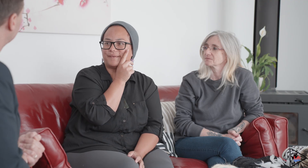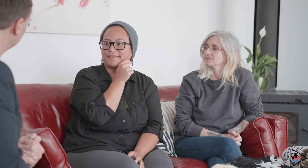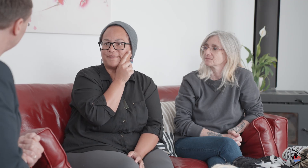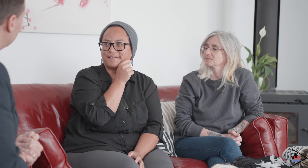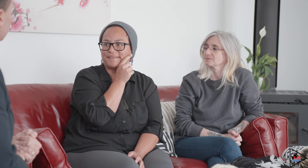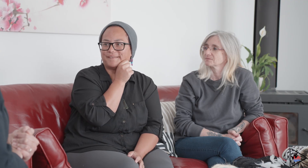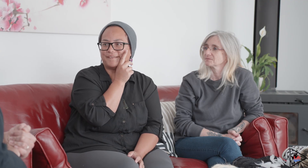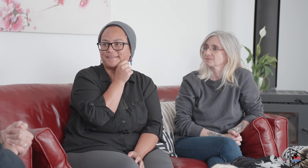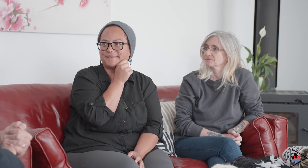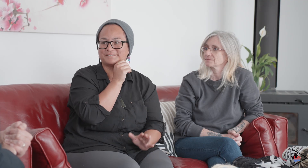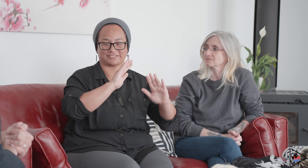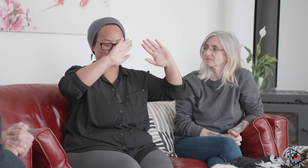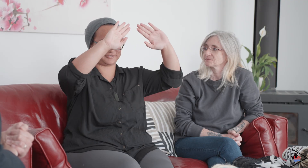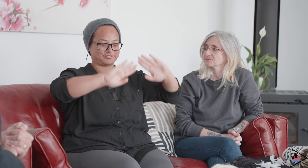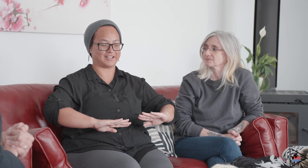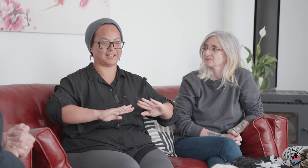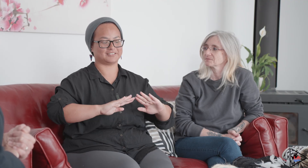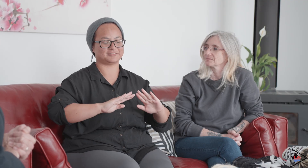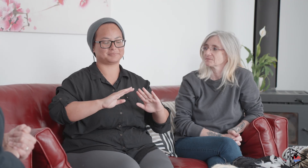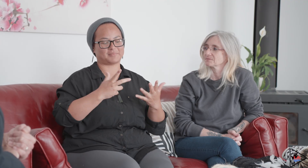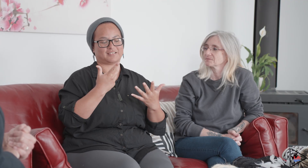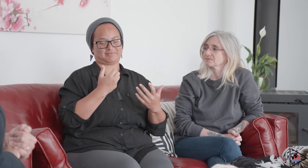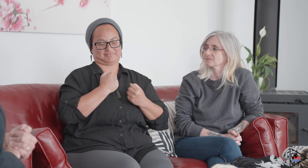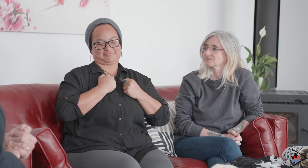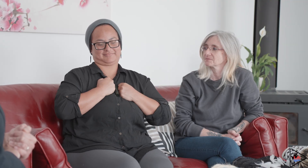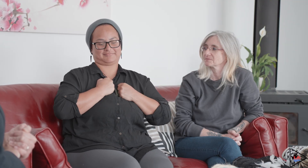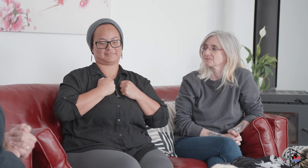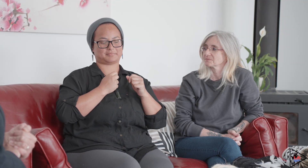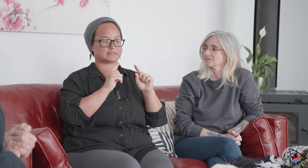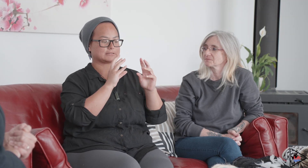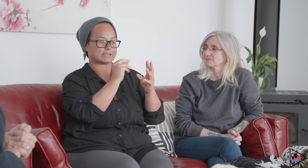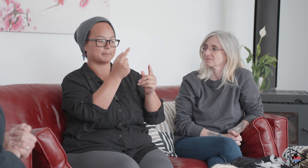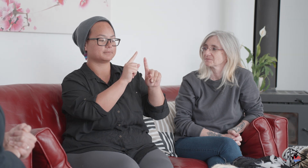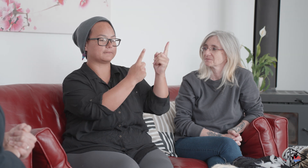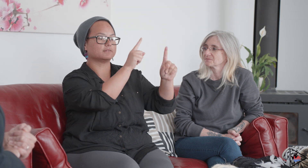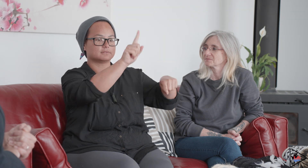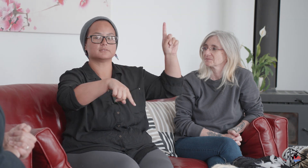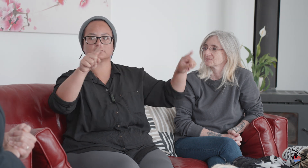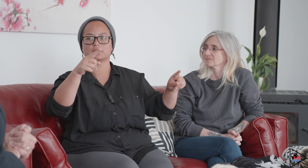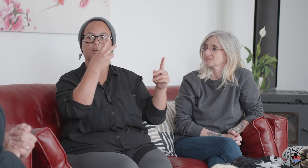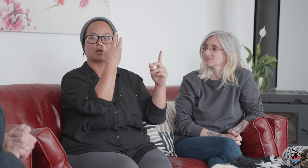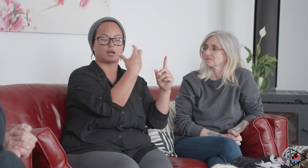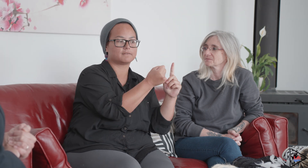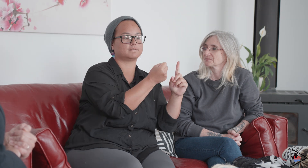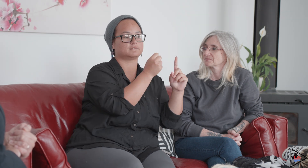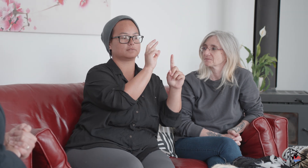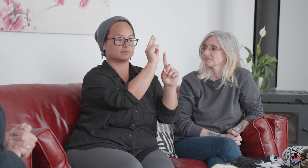I would see that more for girls and have it plied the whole way down. But, I mean, there's variation